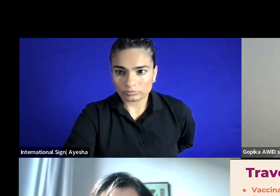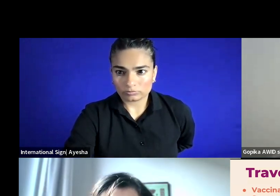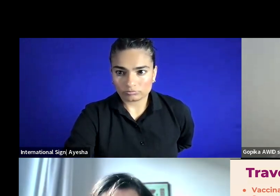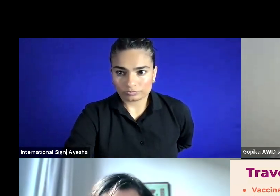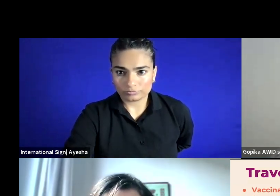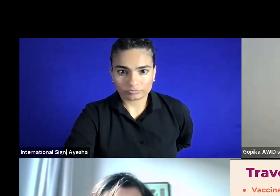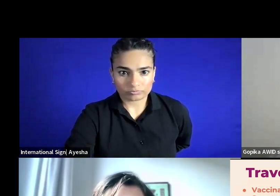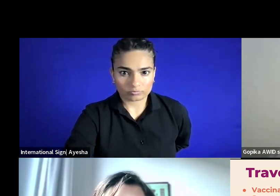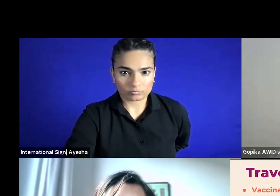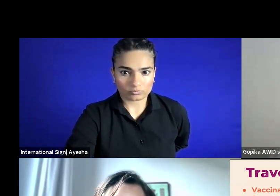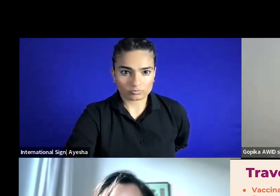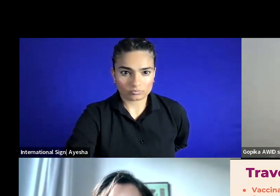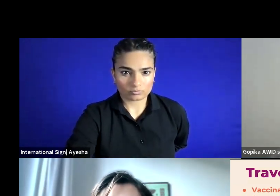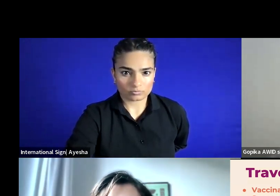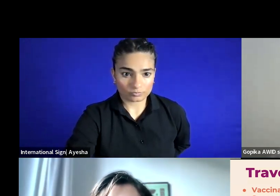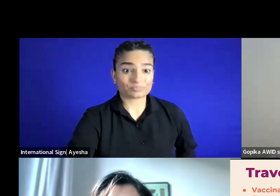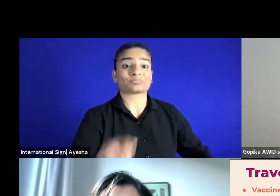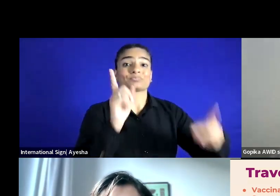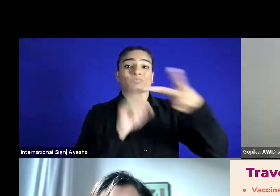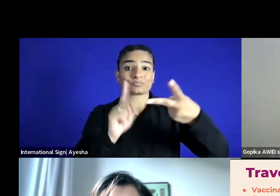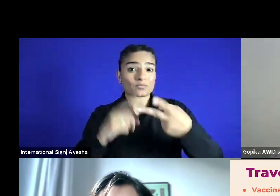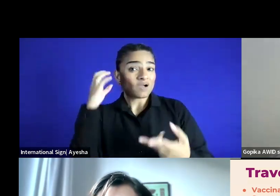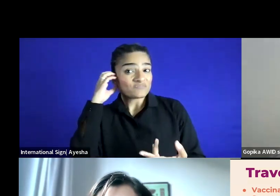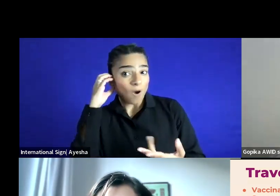that is much recommended with headphones and the charger, please don't forget,